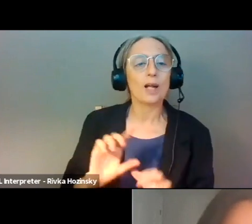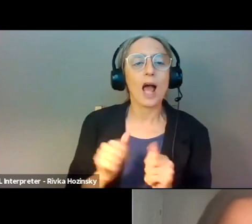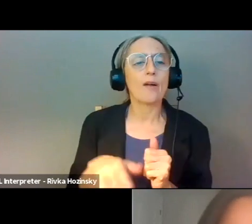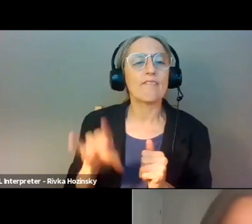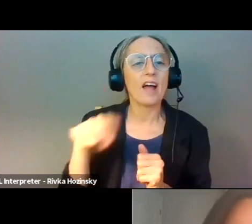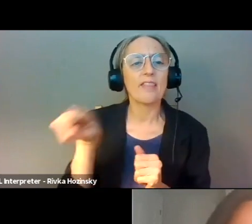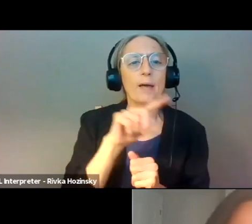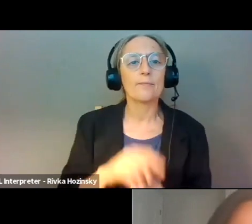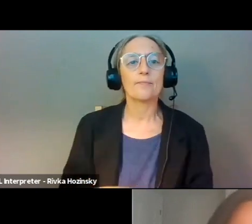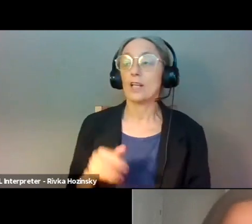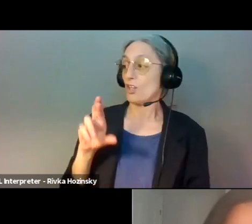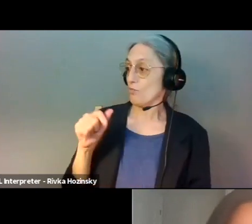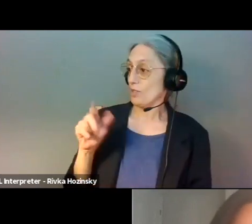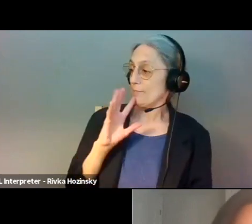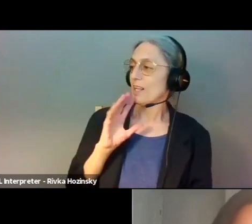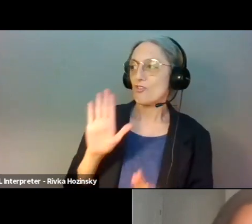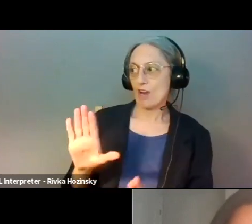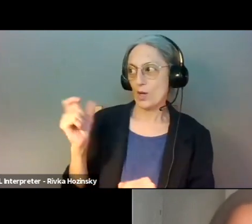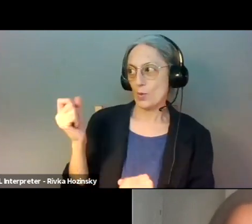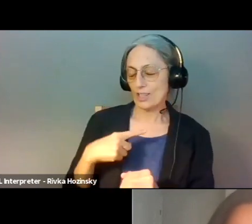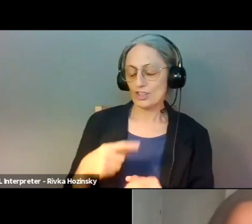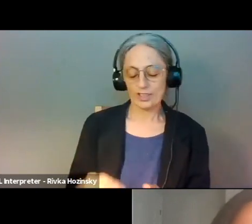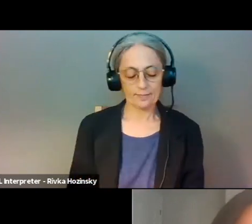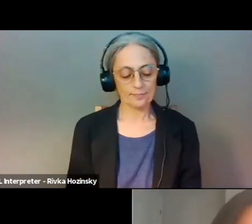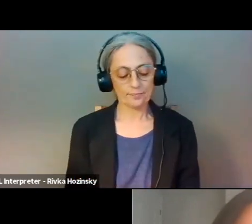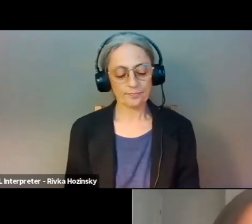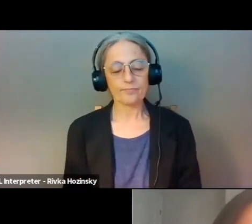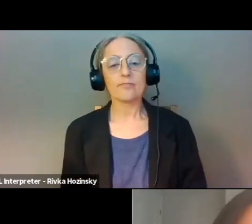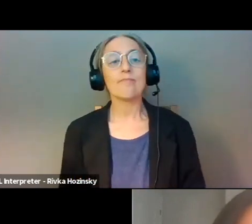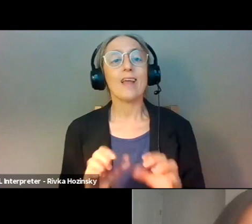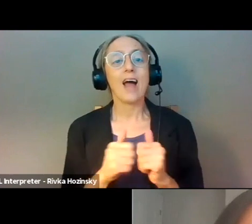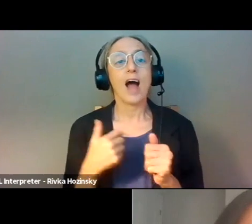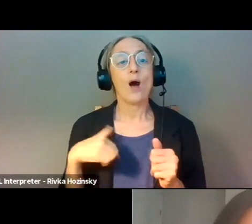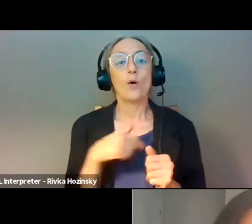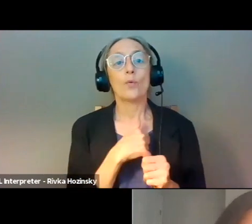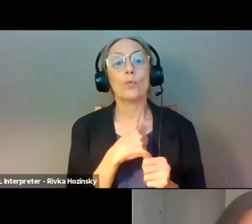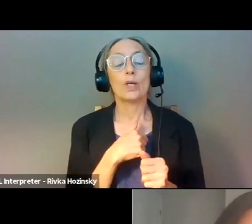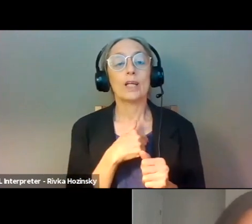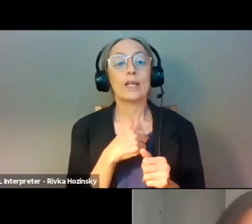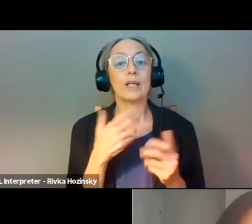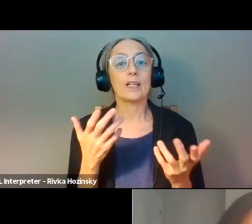This is Risa. Great question. The way that we for Disability Lead have